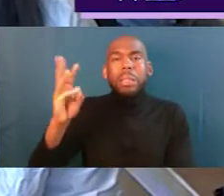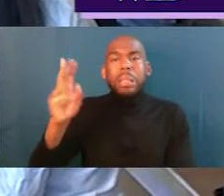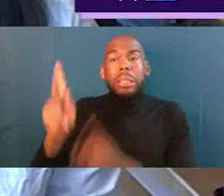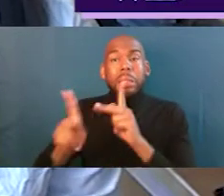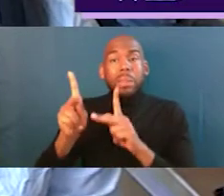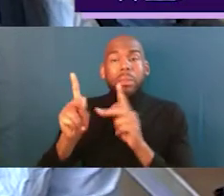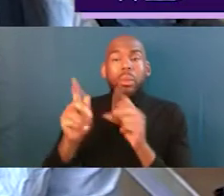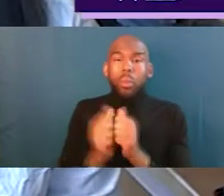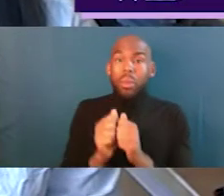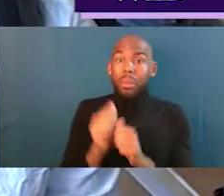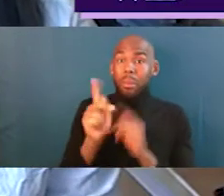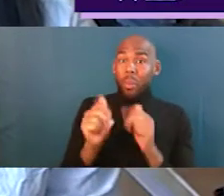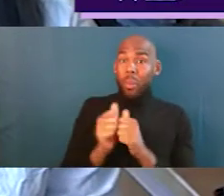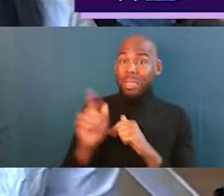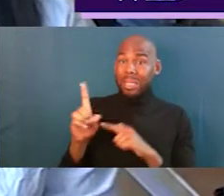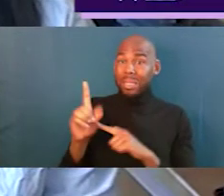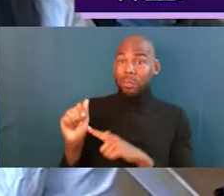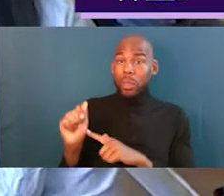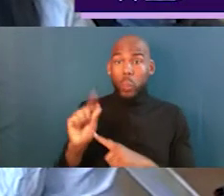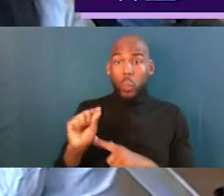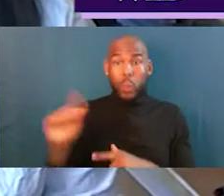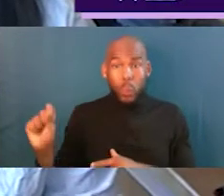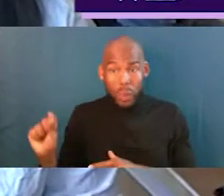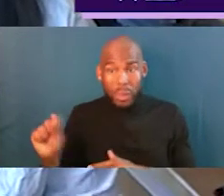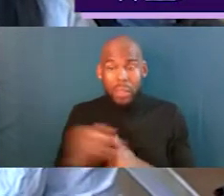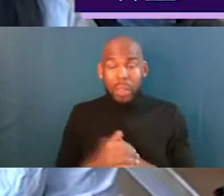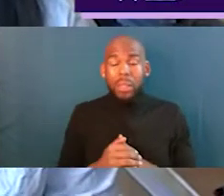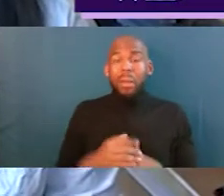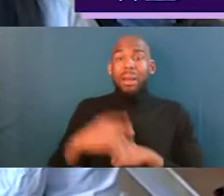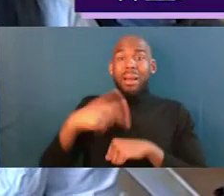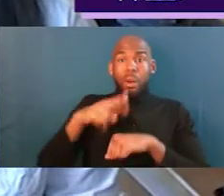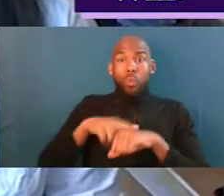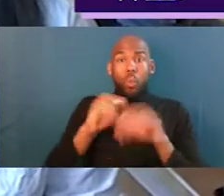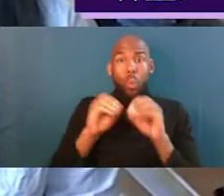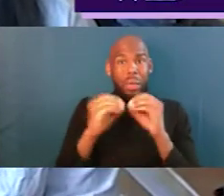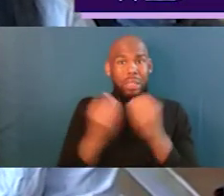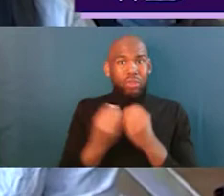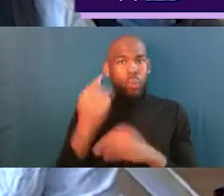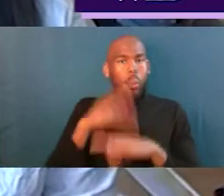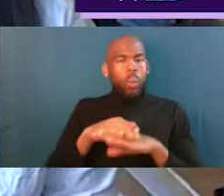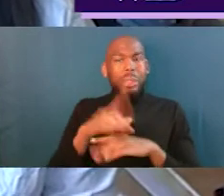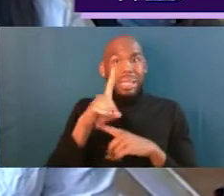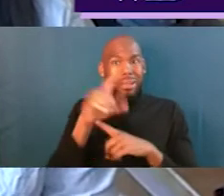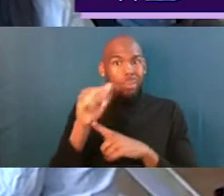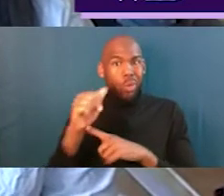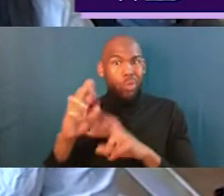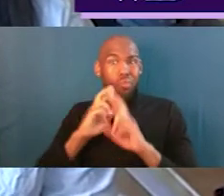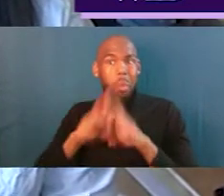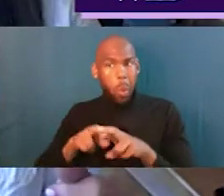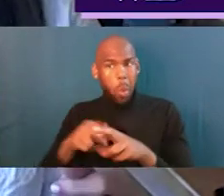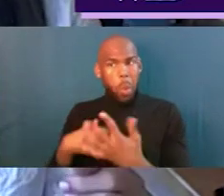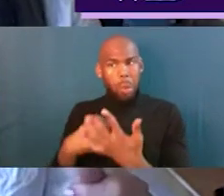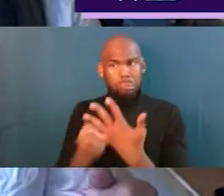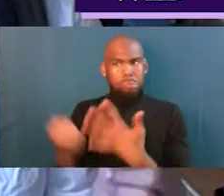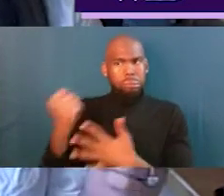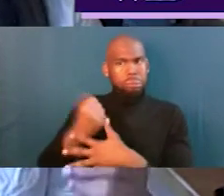for people with disabilities 2020, National Organization on Disability report. We're really